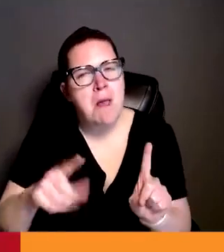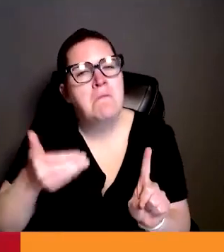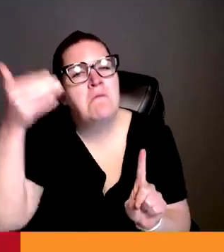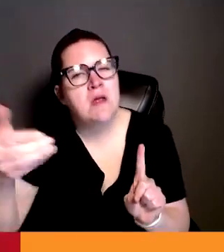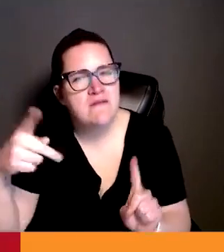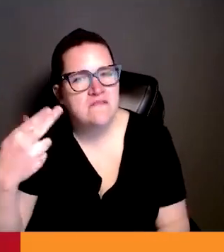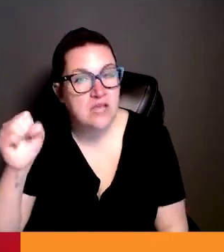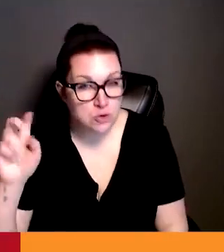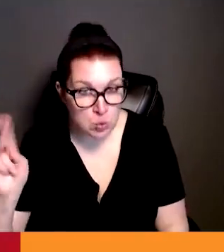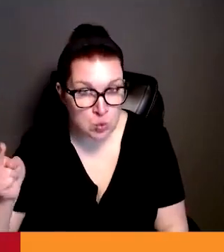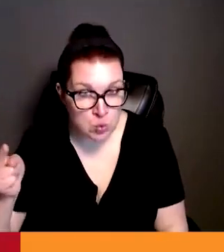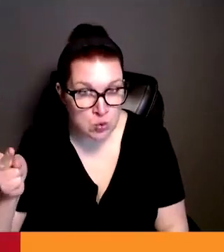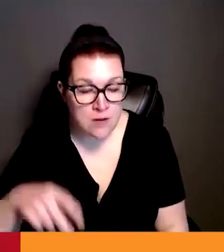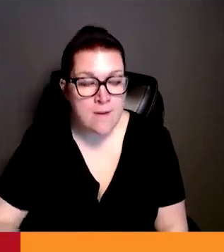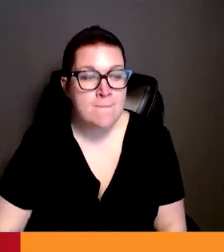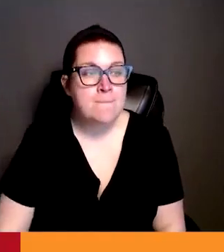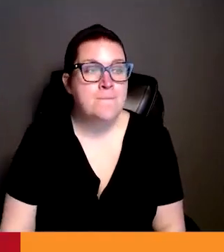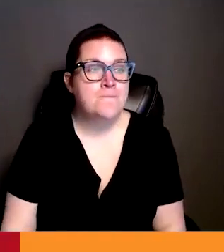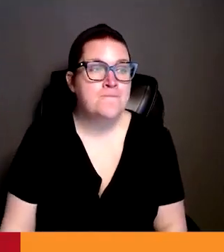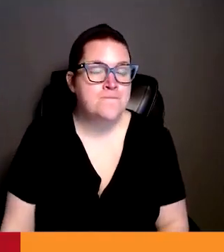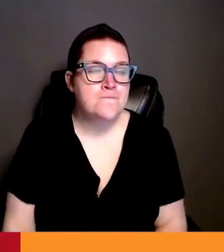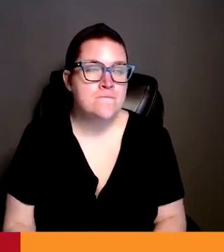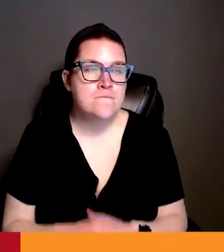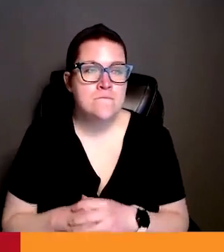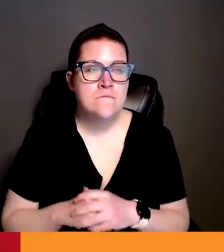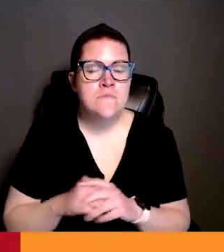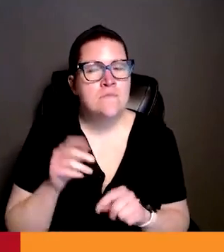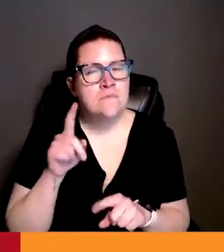And the again, we're looking for something